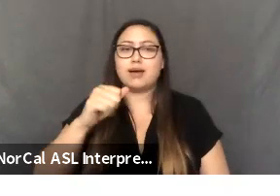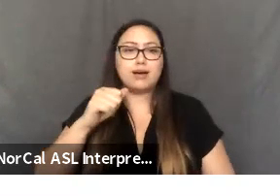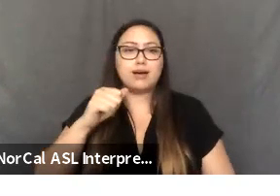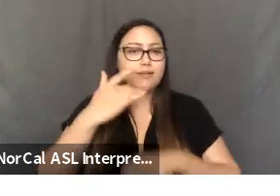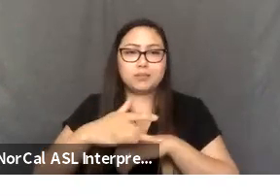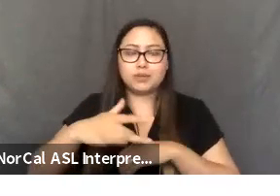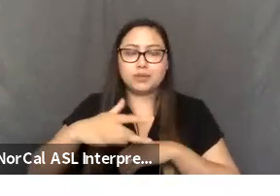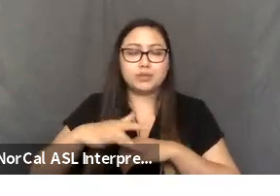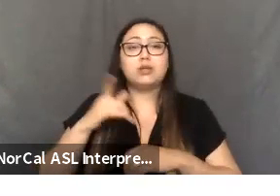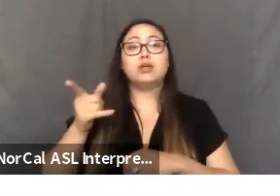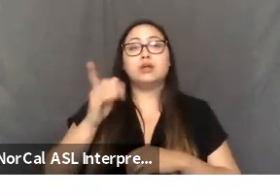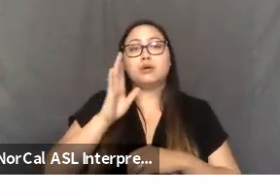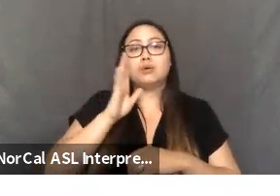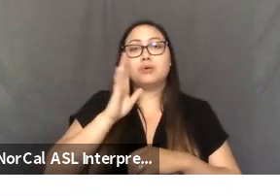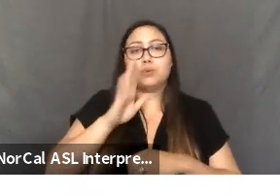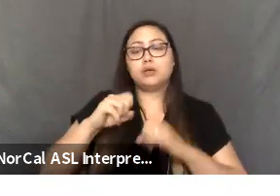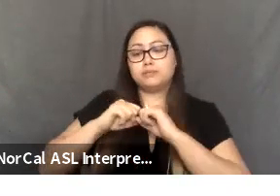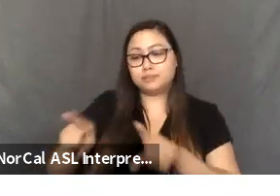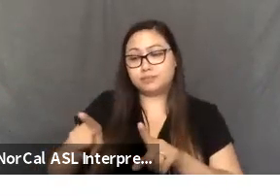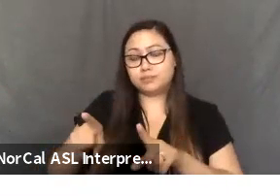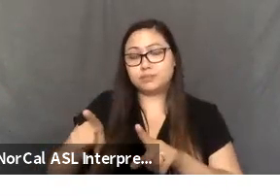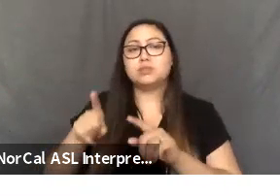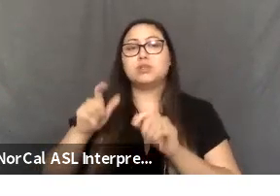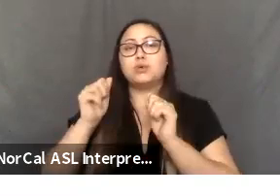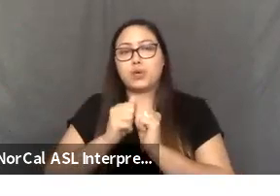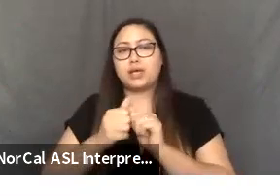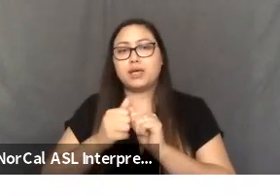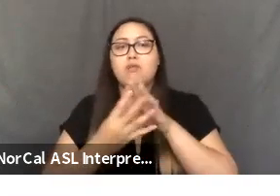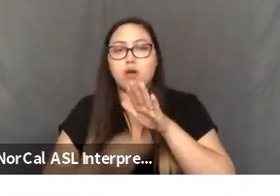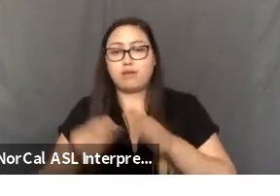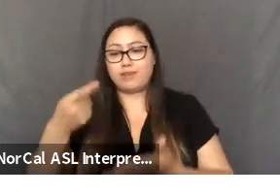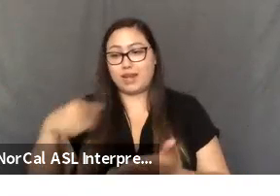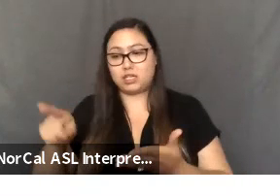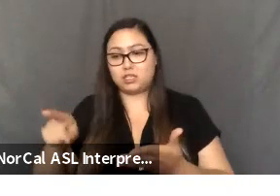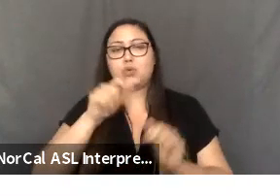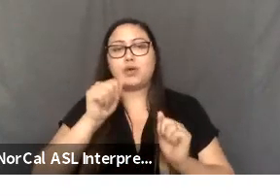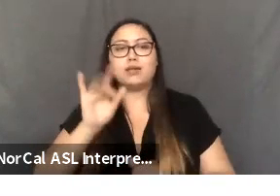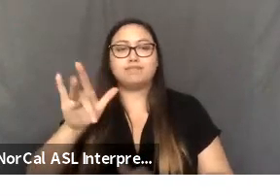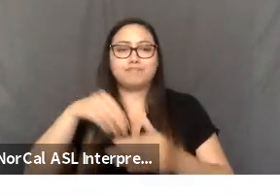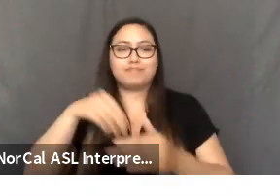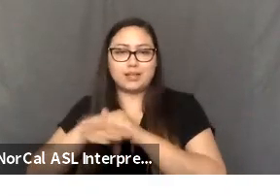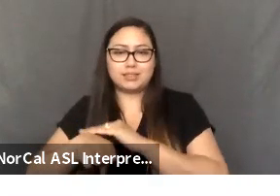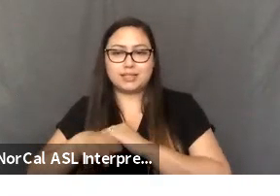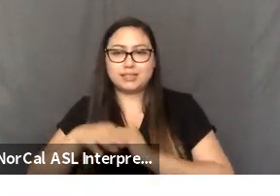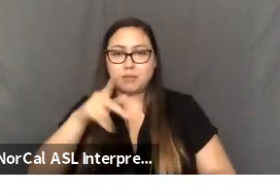available with the Archive next week. I think either it's possible that not only is Megan's